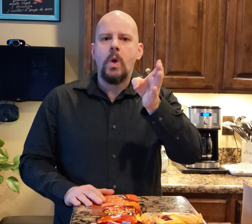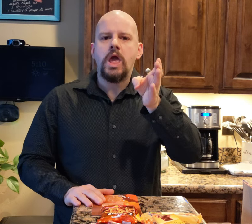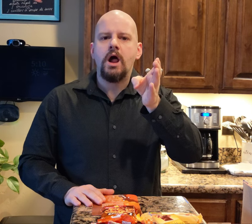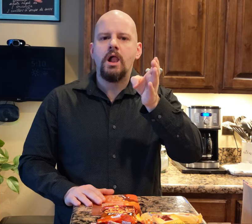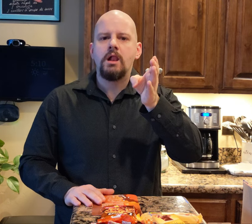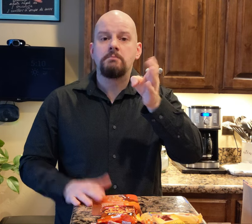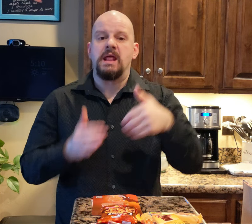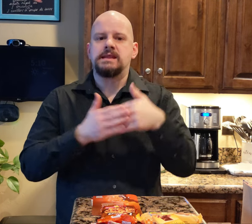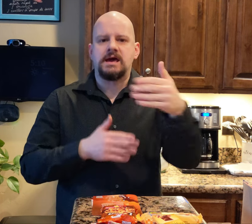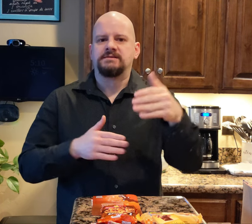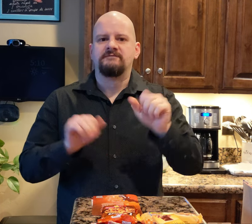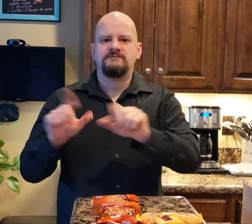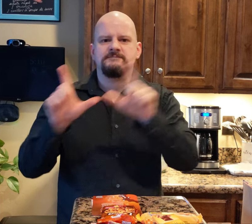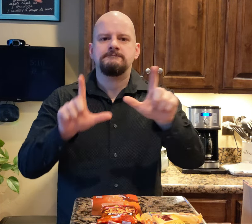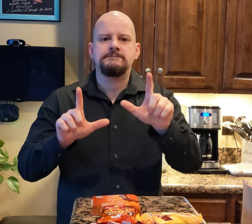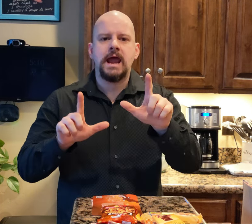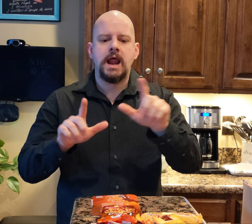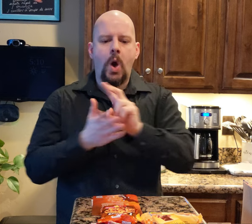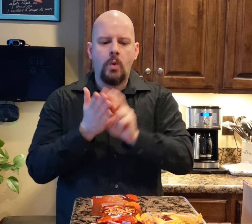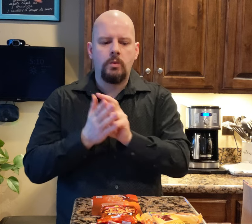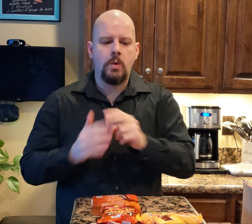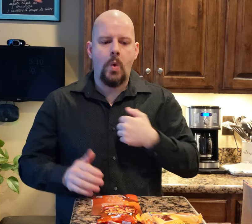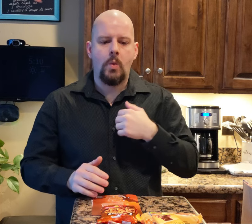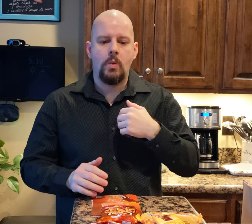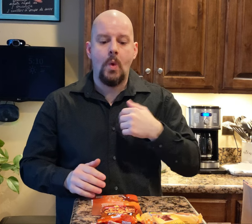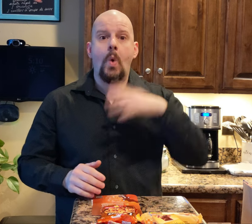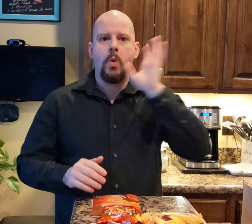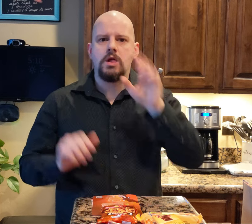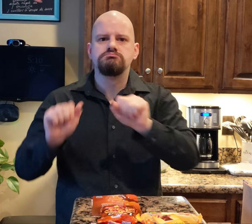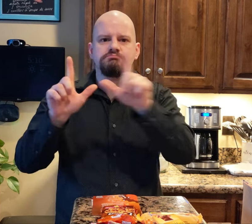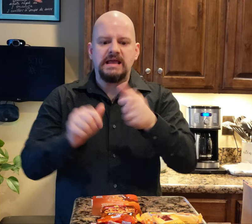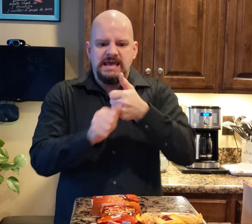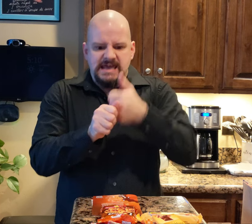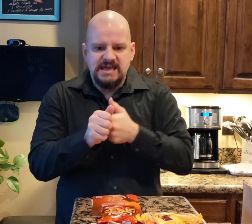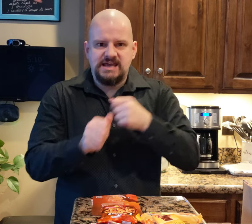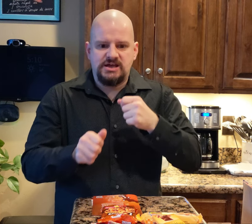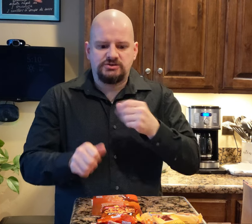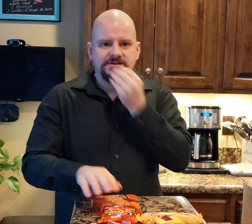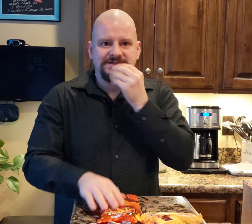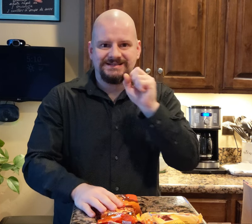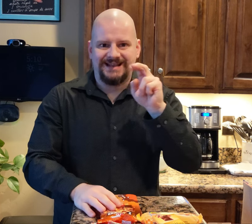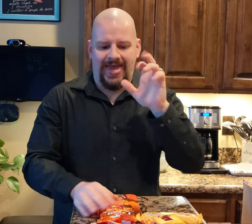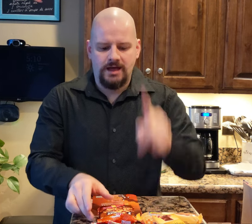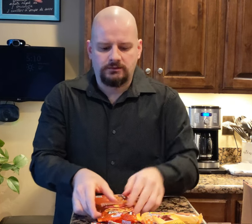I will make the next video of each snack I'm eating.